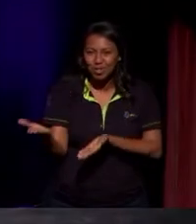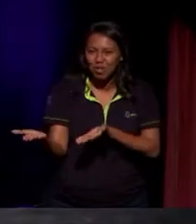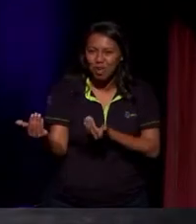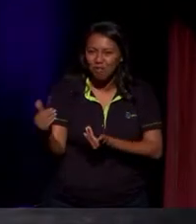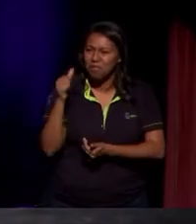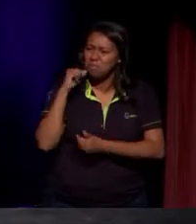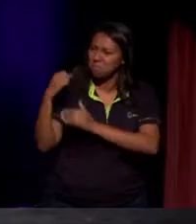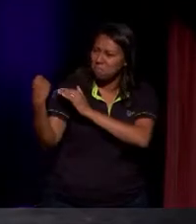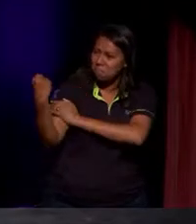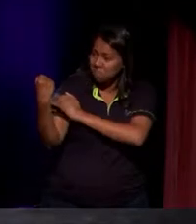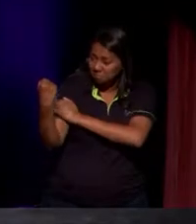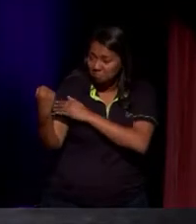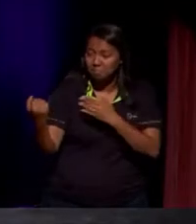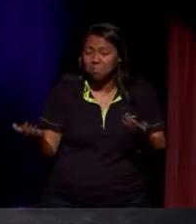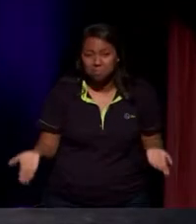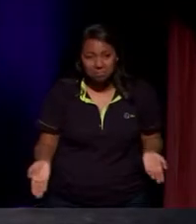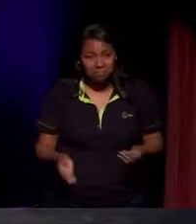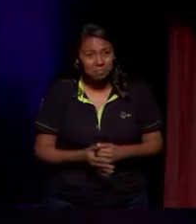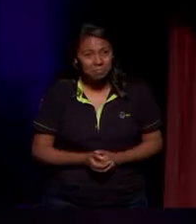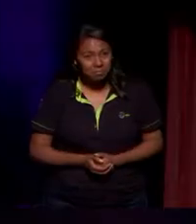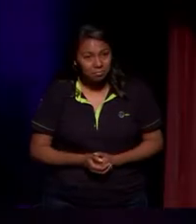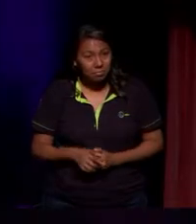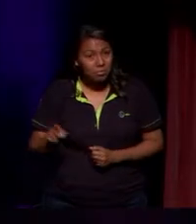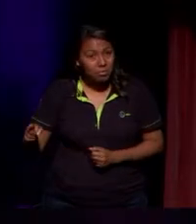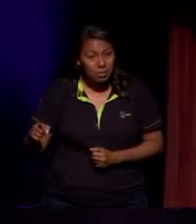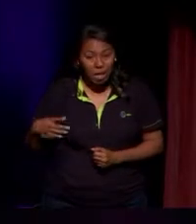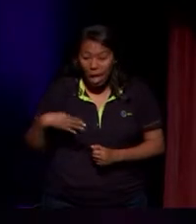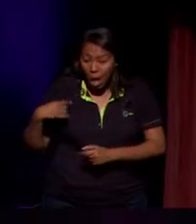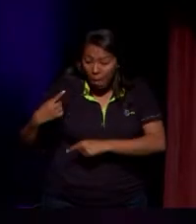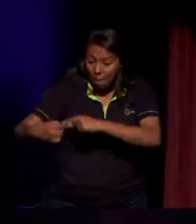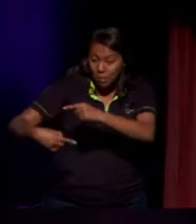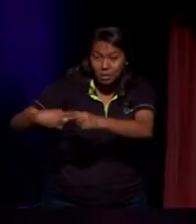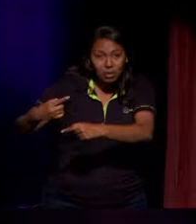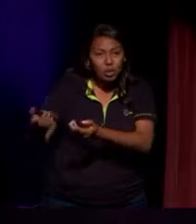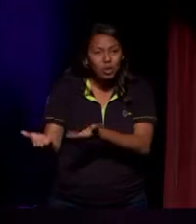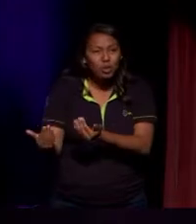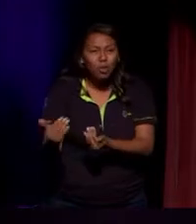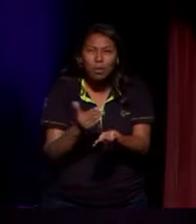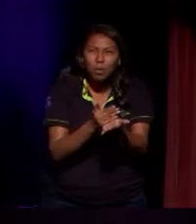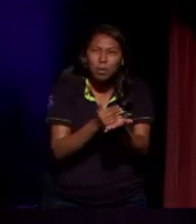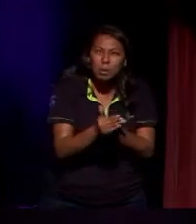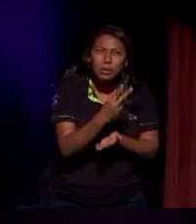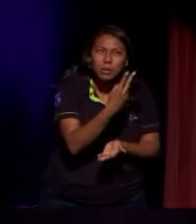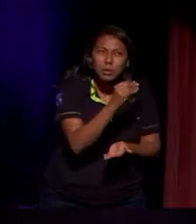It is a generation of young people which, since 2008,